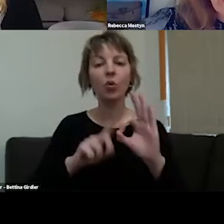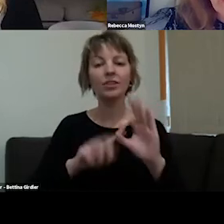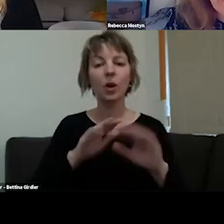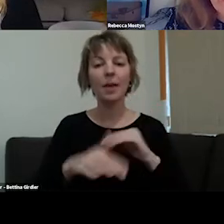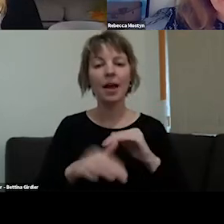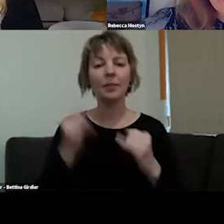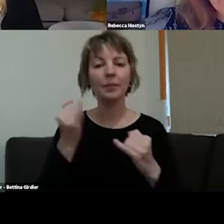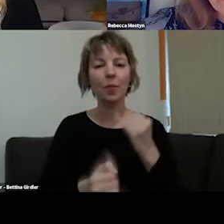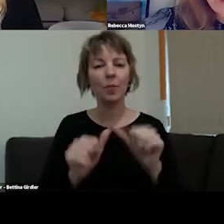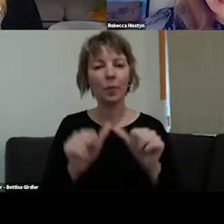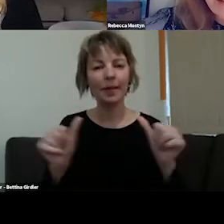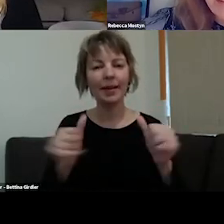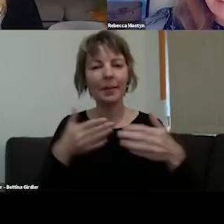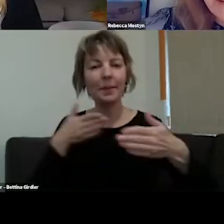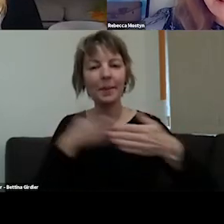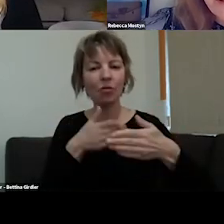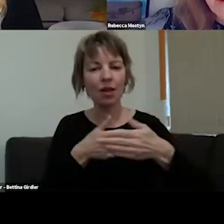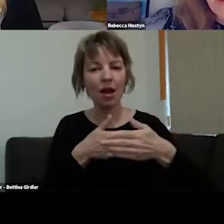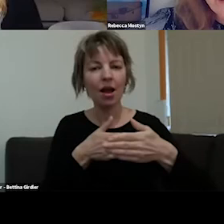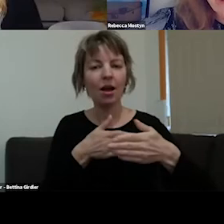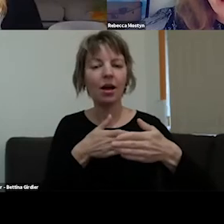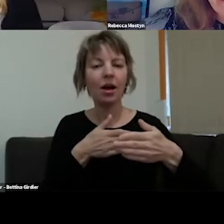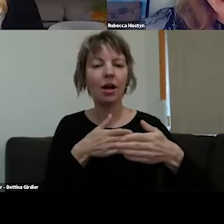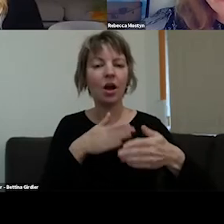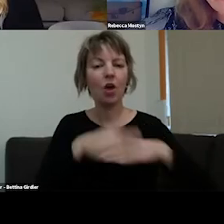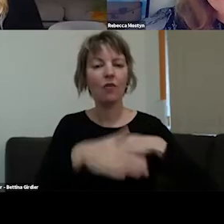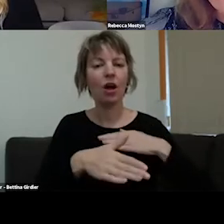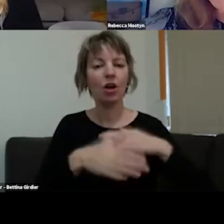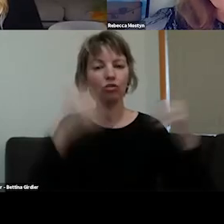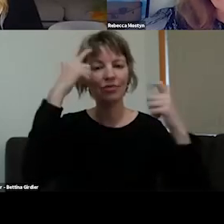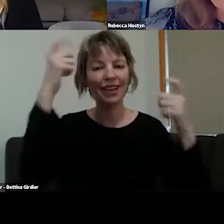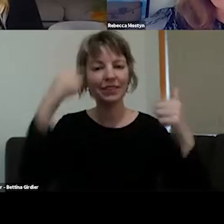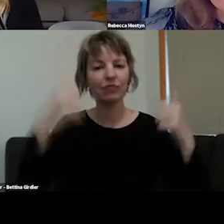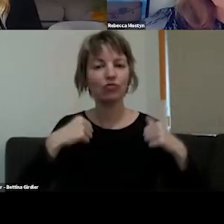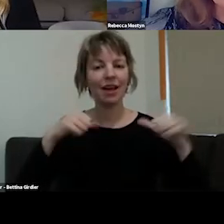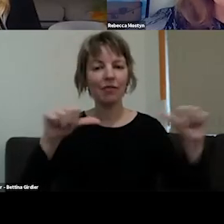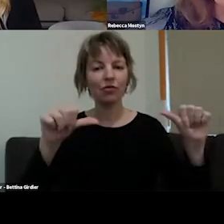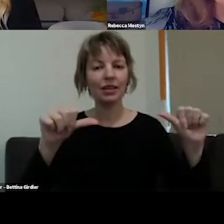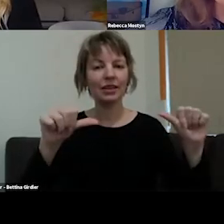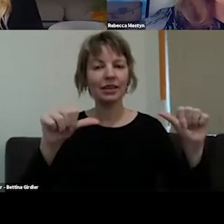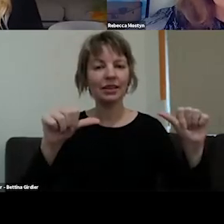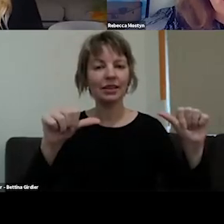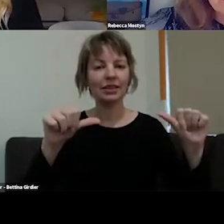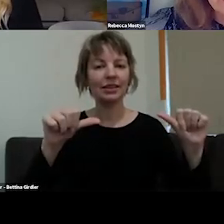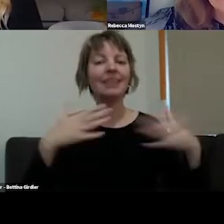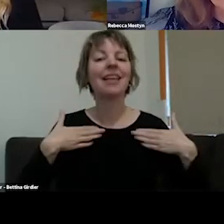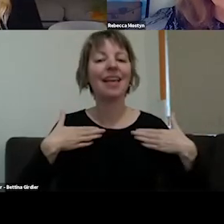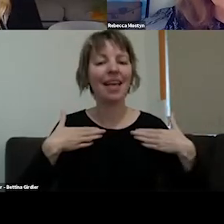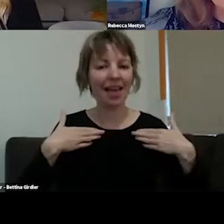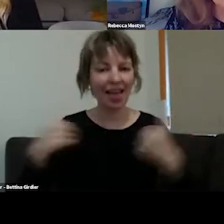around creative recovery is in the healthcare system which is not able to recommend any alternative activities